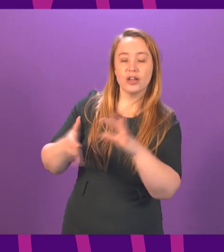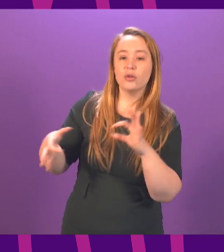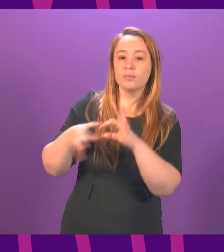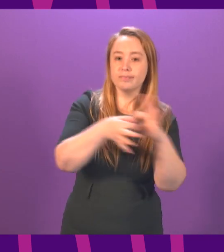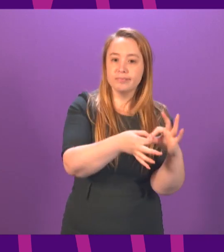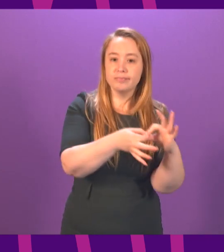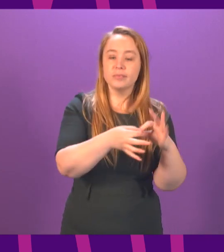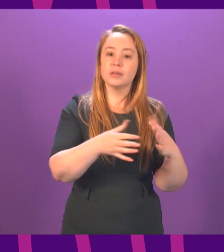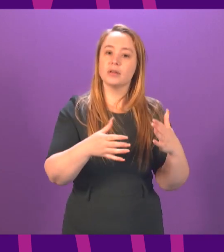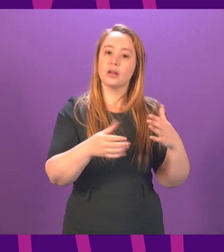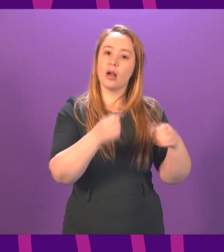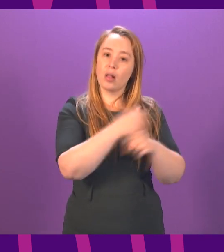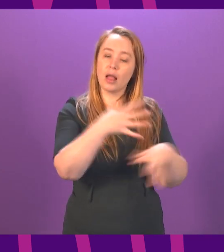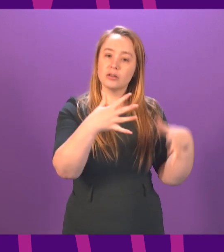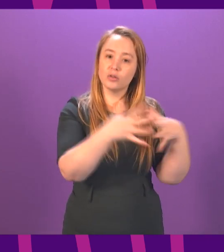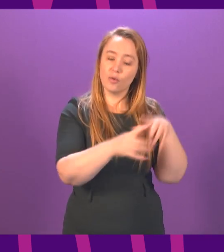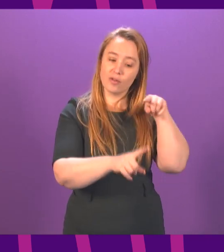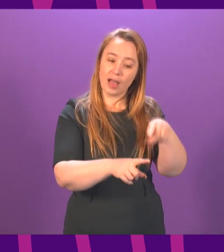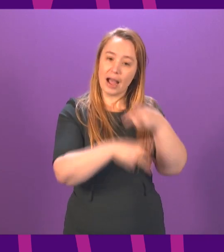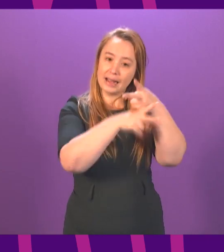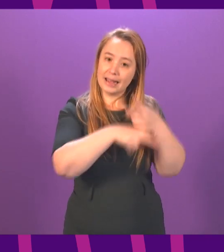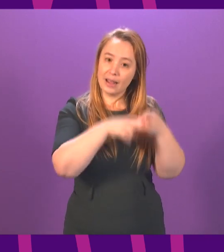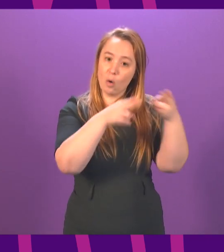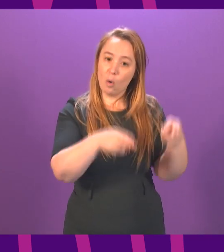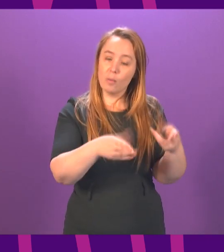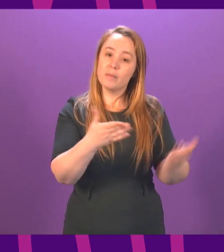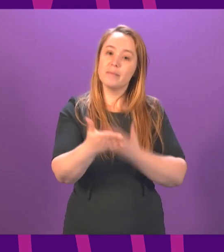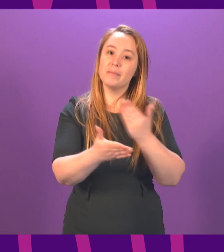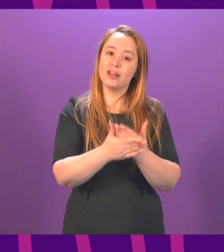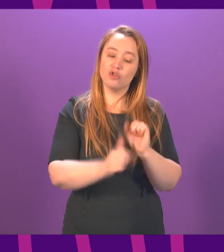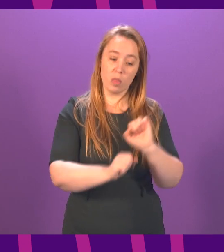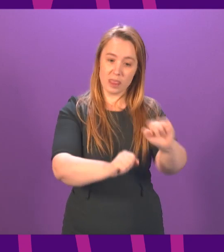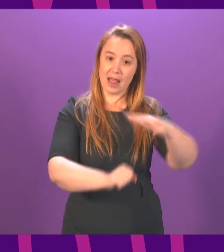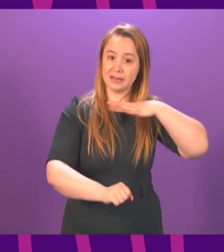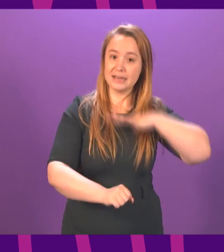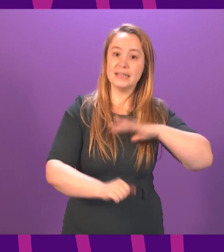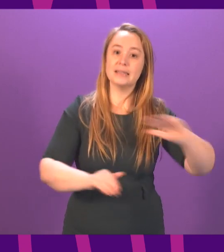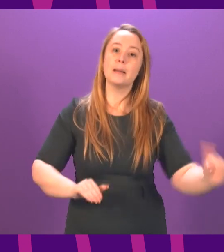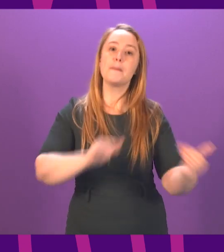current position of this care home to ensure that the needs of residents are being met